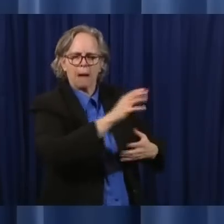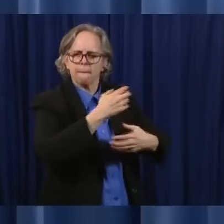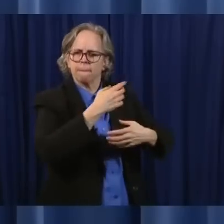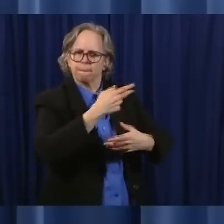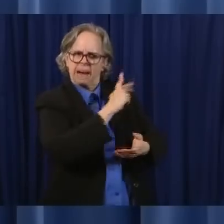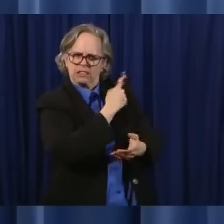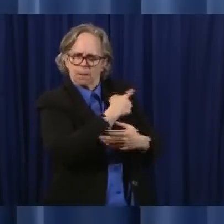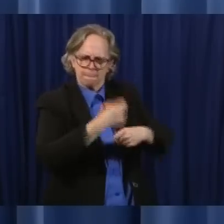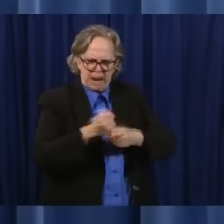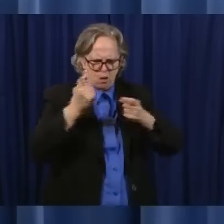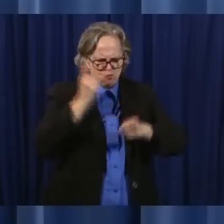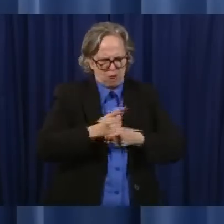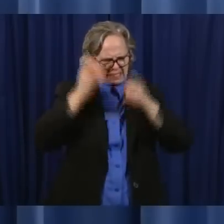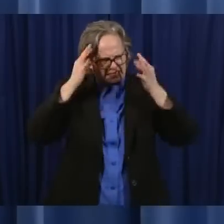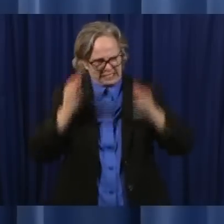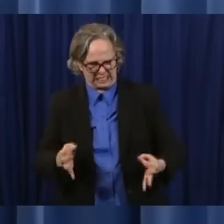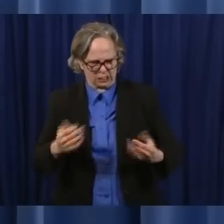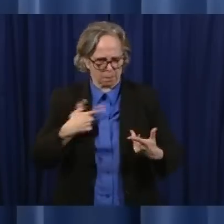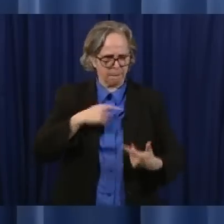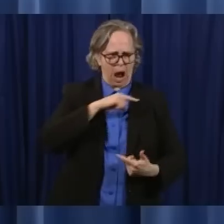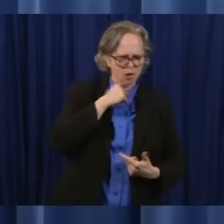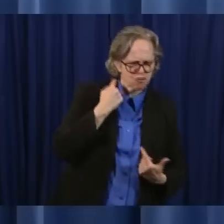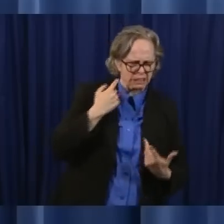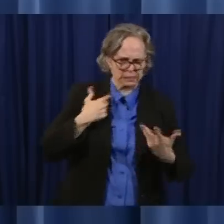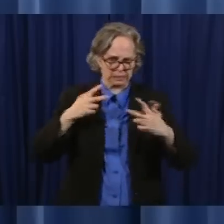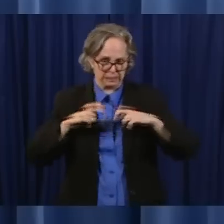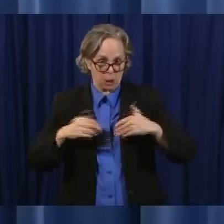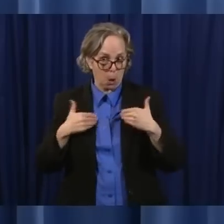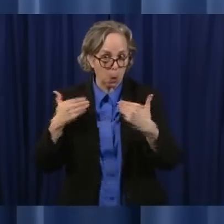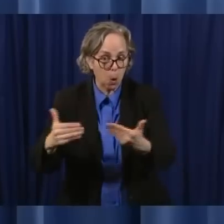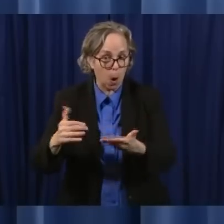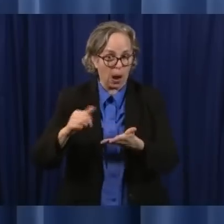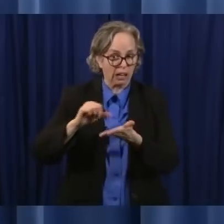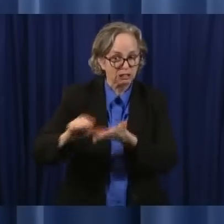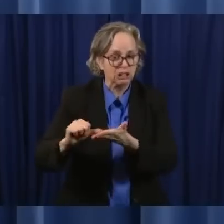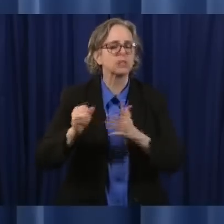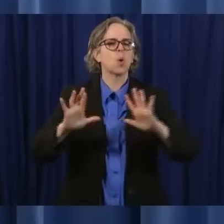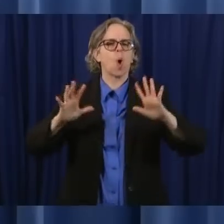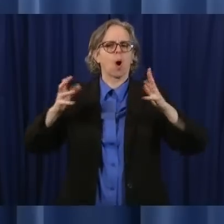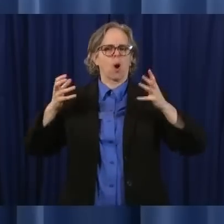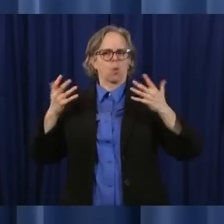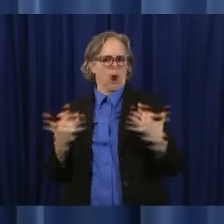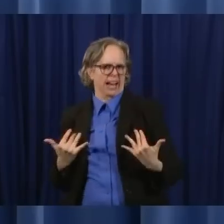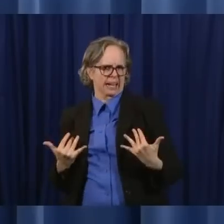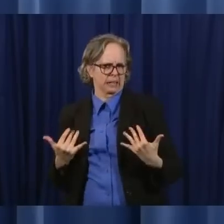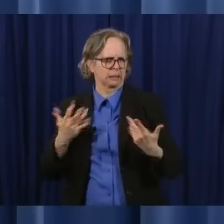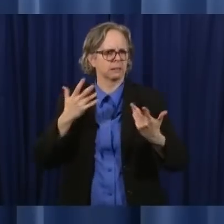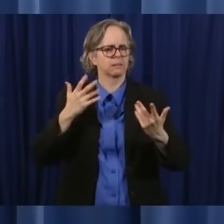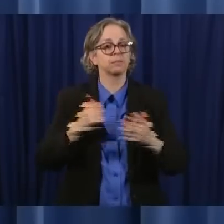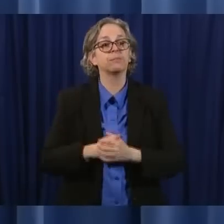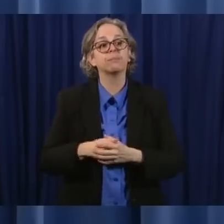POSTOPERATIVE RECOVERY PROCESS. PATIENTS MUST HAVE THE INFORMATION NECESSARY TO MAKE INFORMED DECISIONS, AND GREATER ATTENTION TO THE EFFECTIVENESS, PAY GREATER ATTENTION TO THE EFFECTIVENESS OF NONSURGICAL